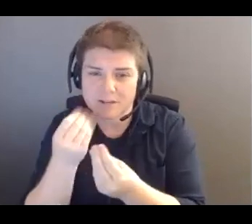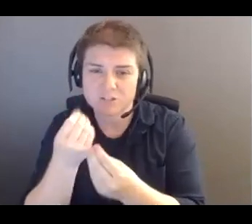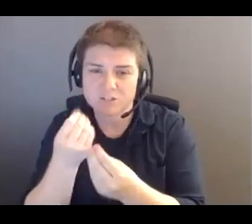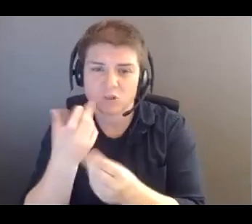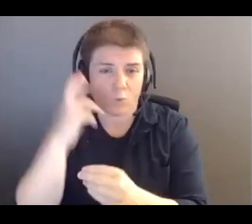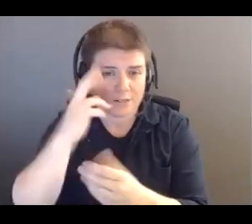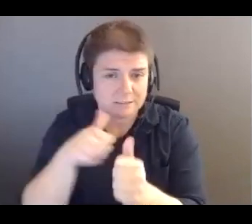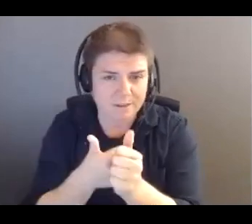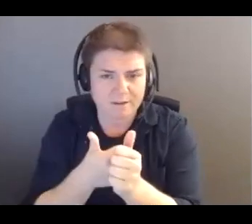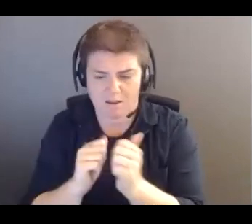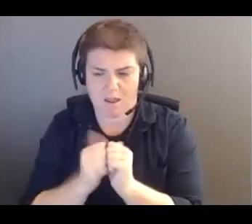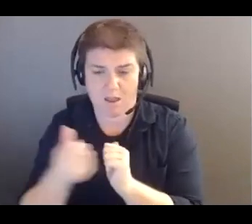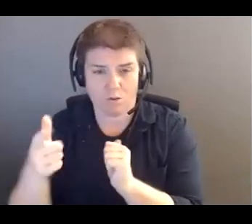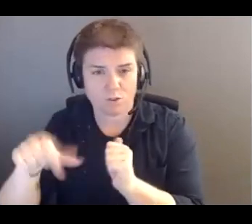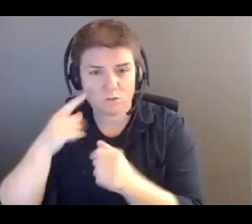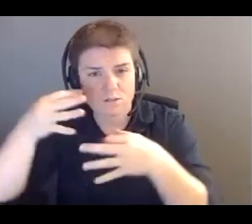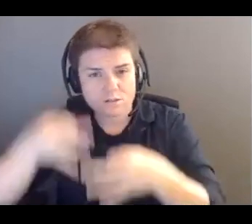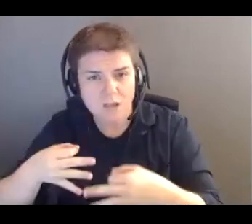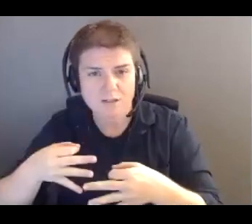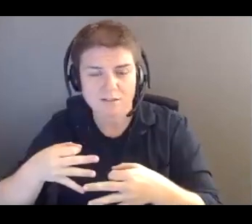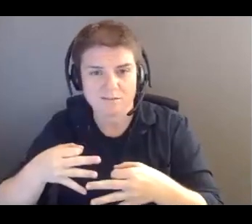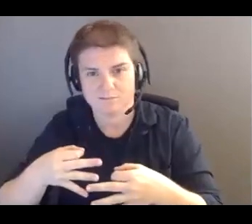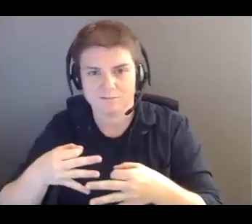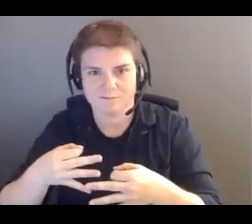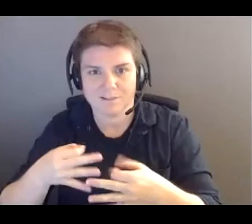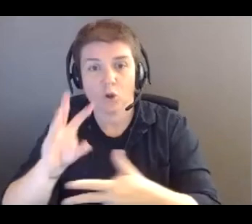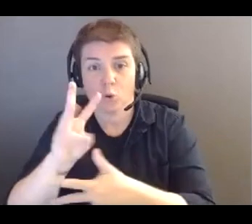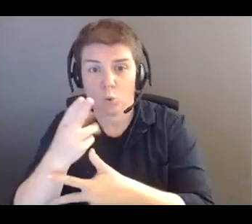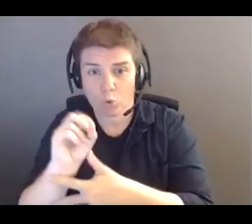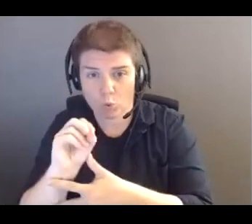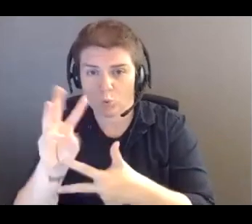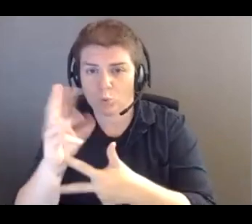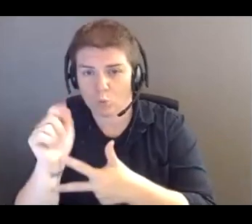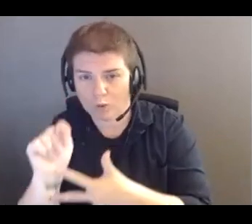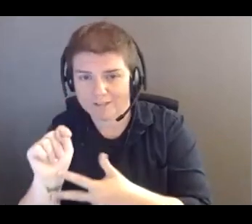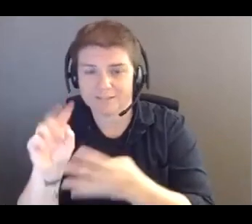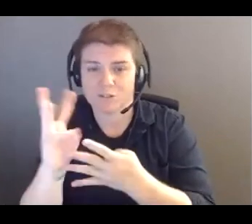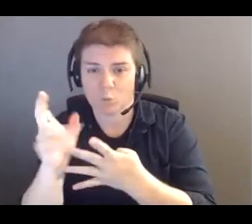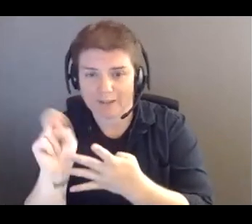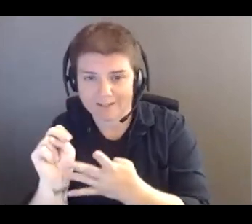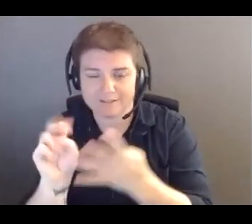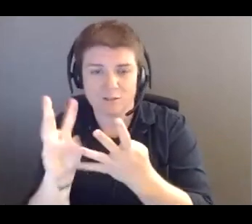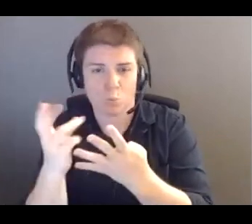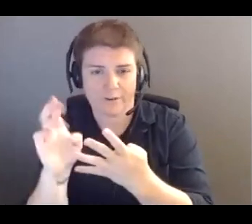came to decide the big W questions—the who, what, when, and where of your project. For